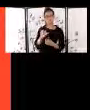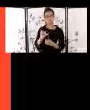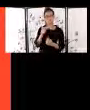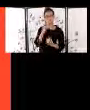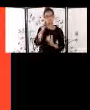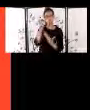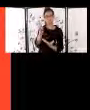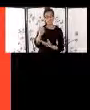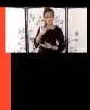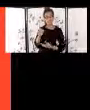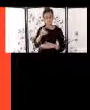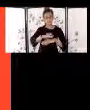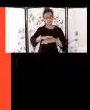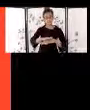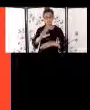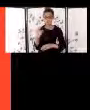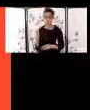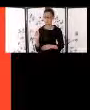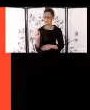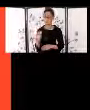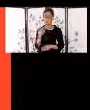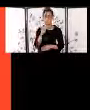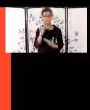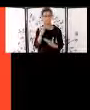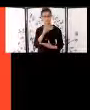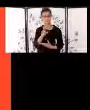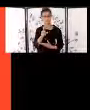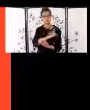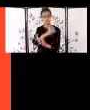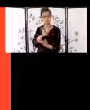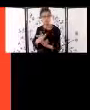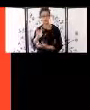tax professional or accountant when planning your grant applications and preparing your